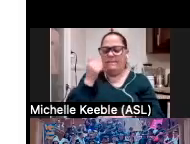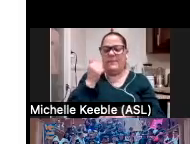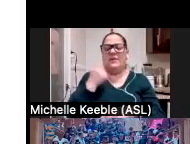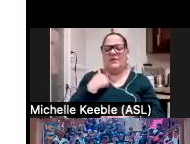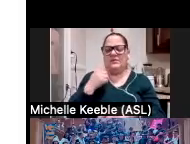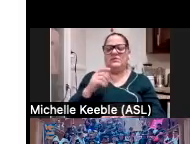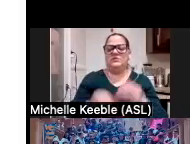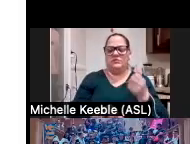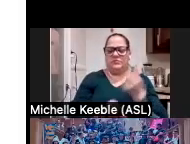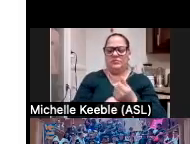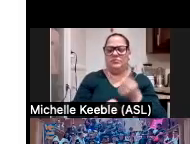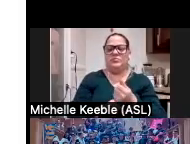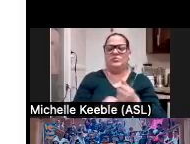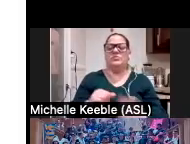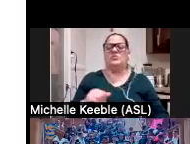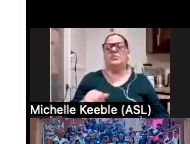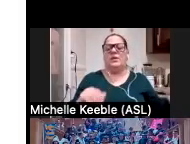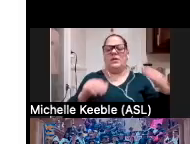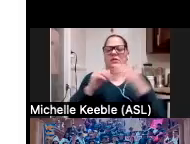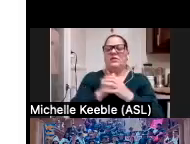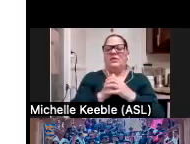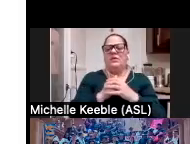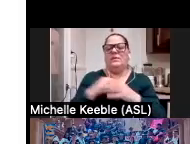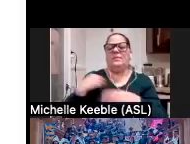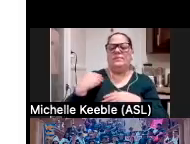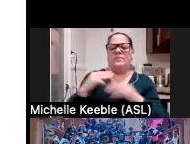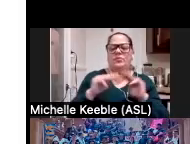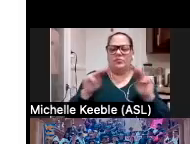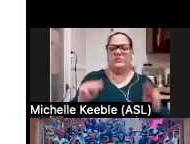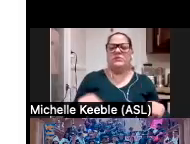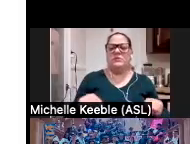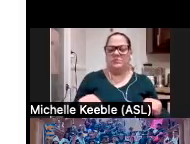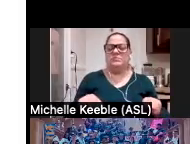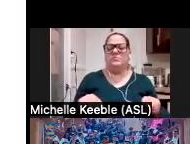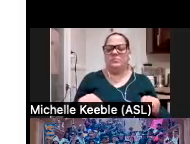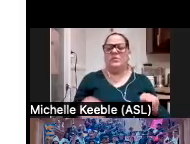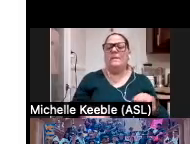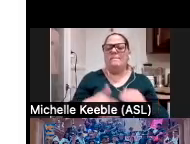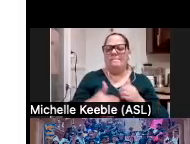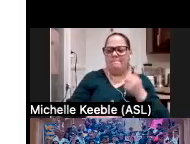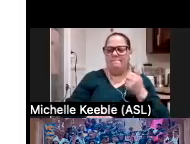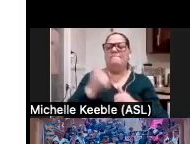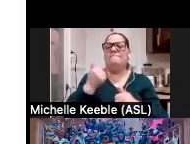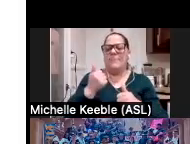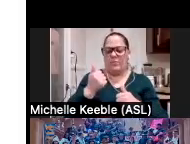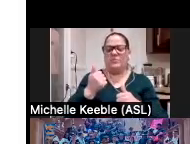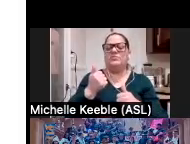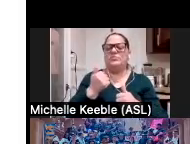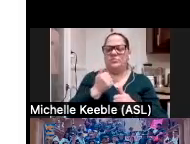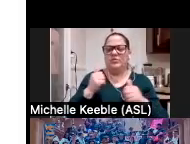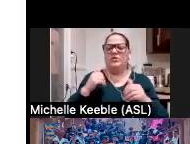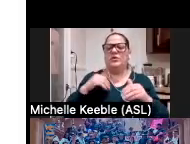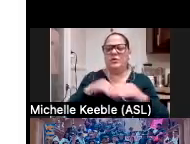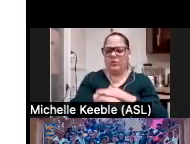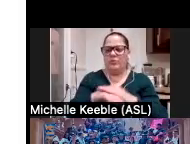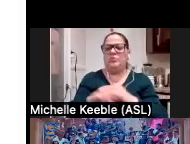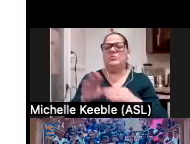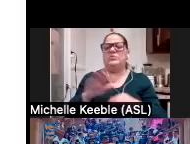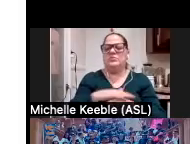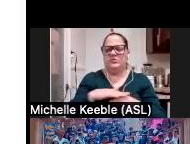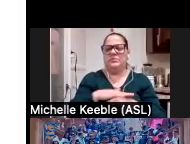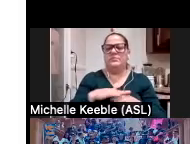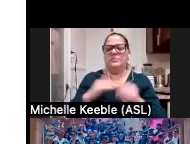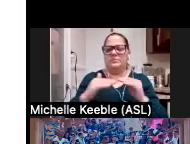to make a universe. uh the um museum the most in inclusive space that we could. Um we had core